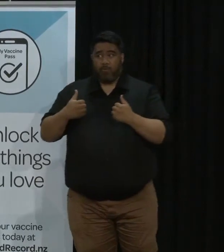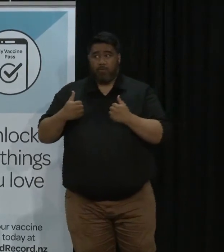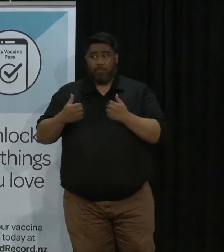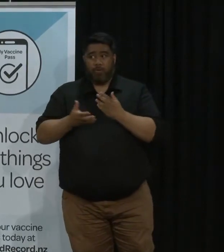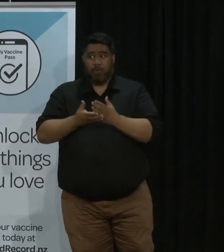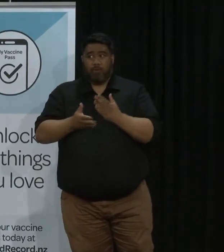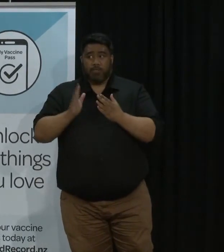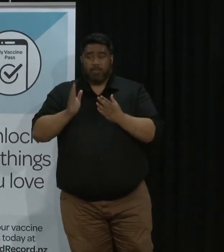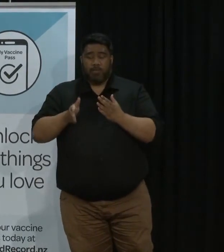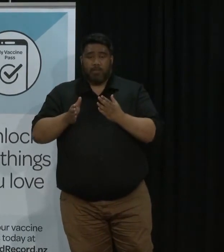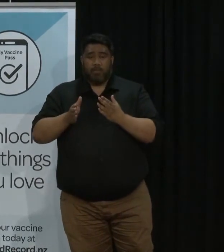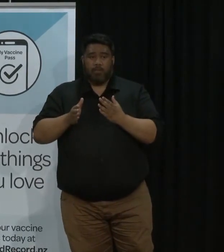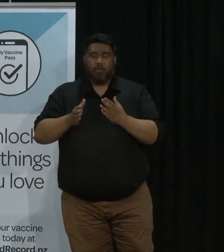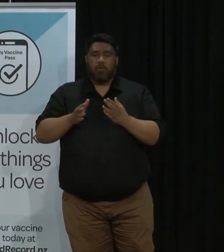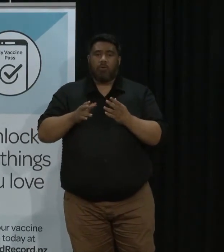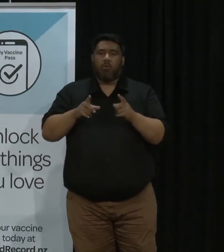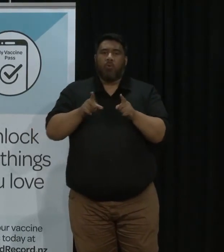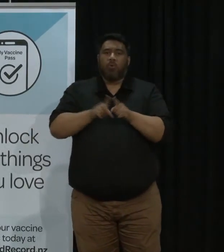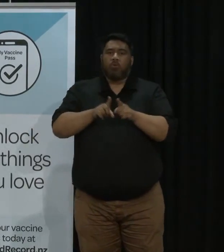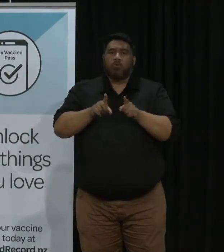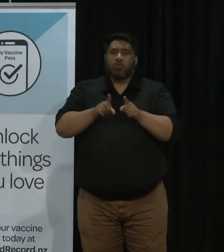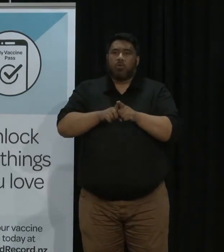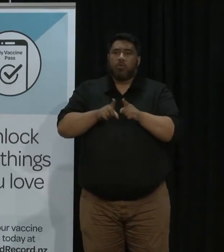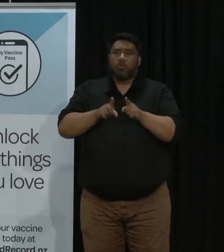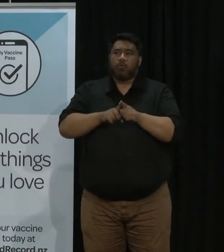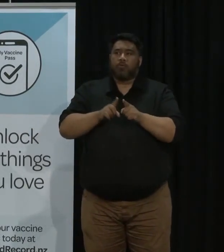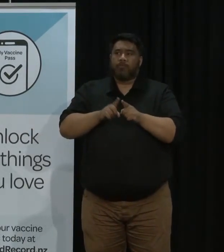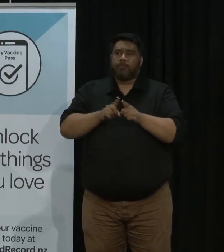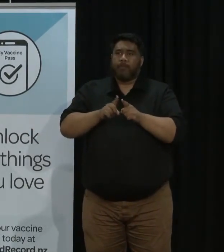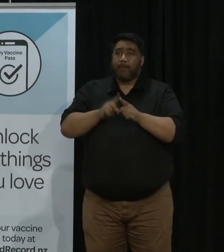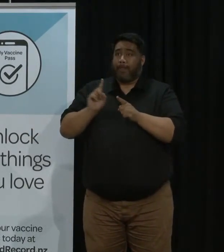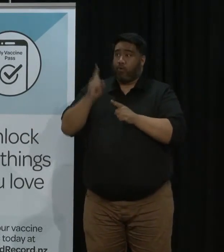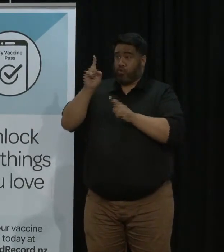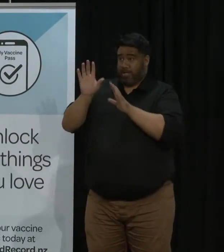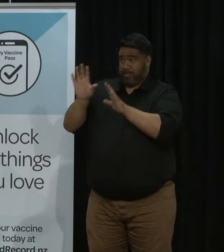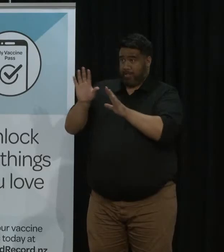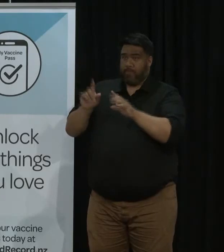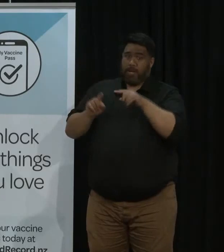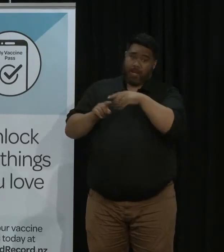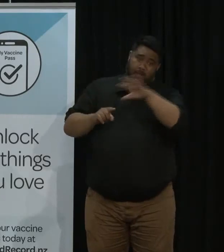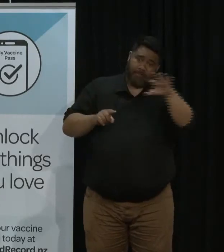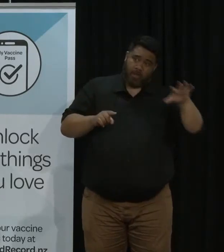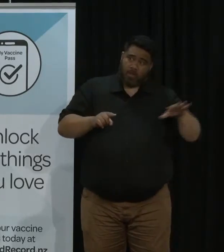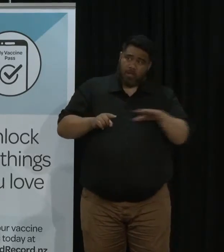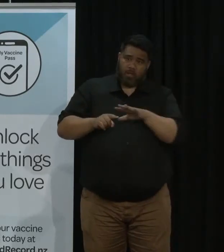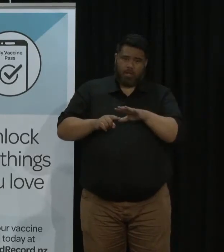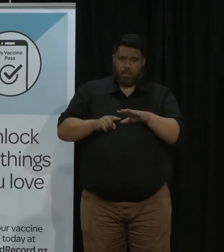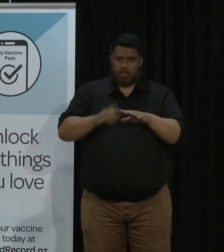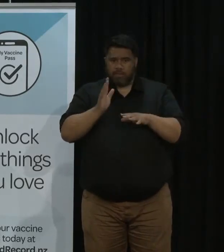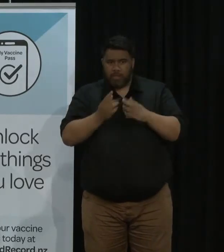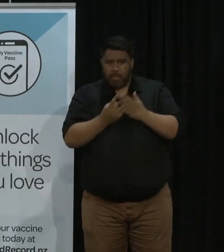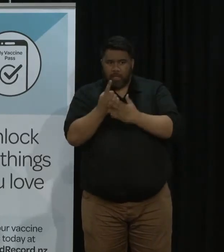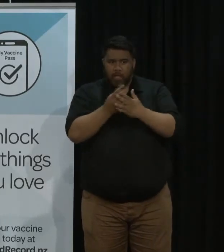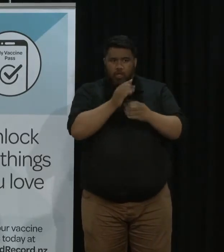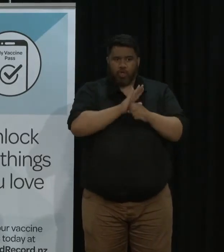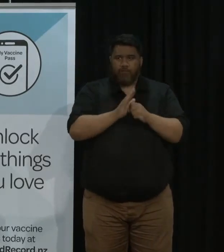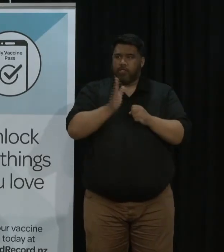So threat me be clear, there will still be regular contact from either Healthline or from public health. Likewise as is